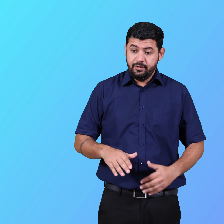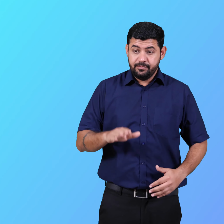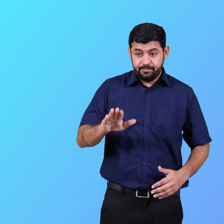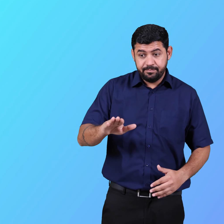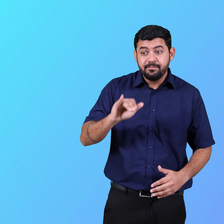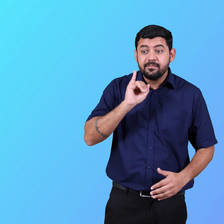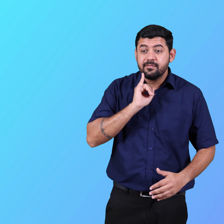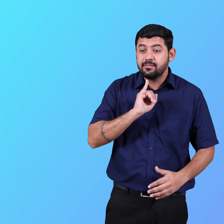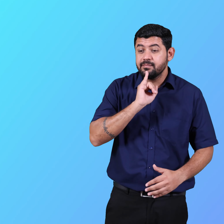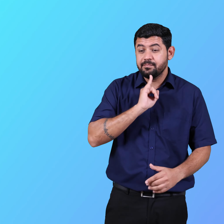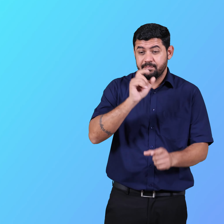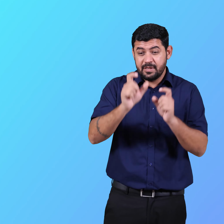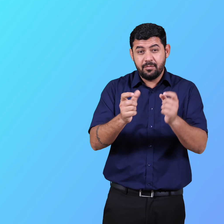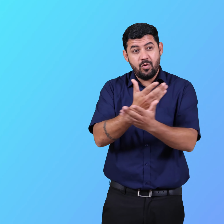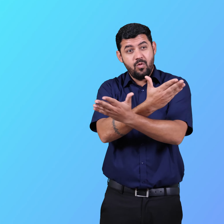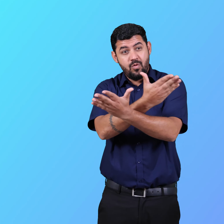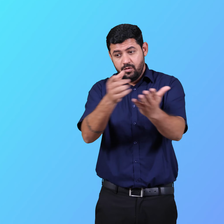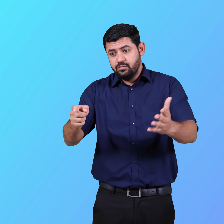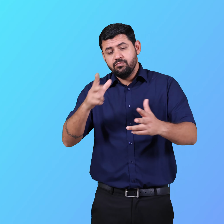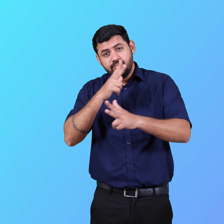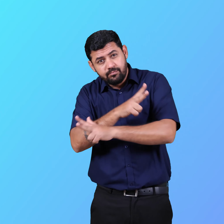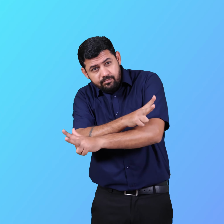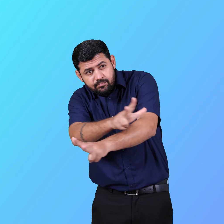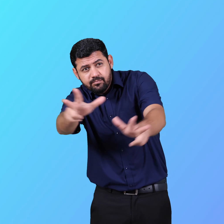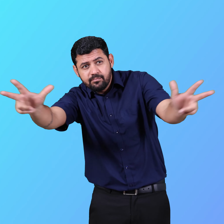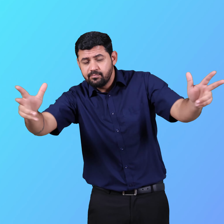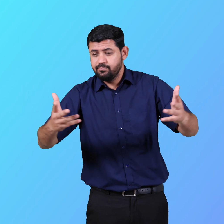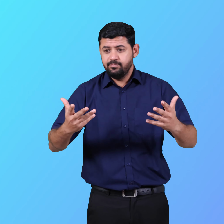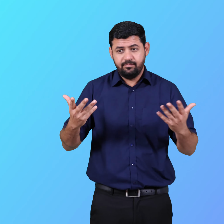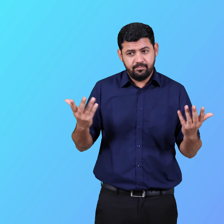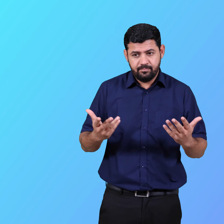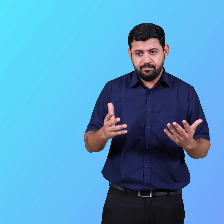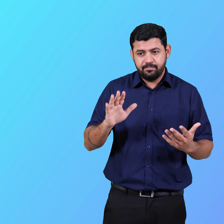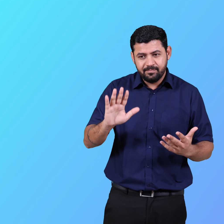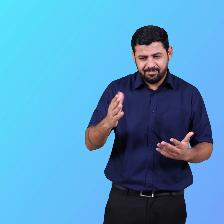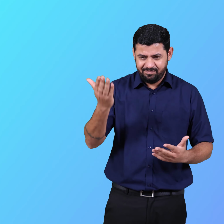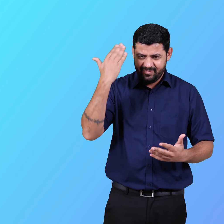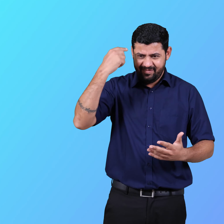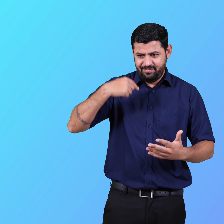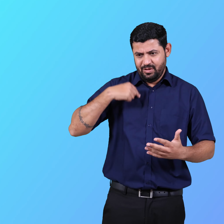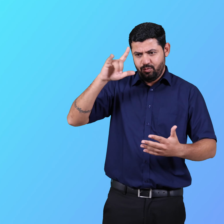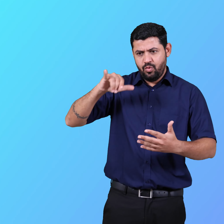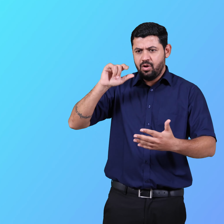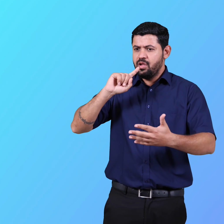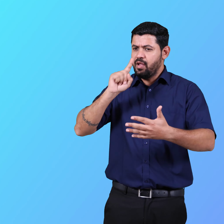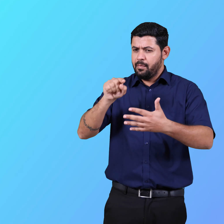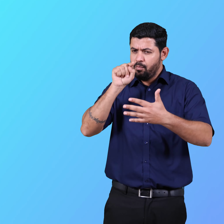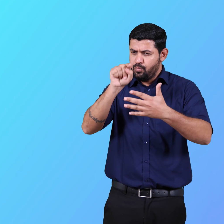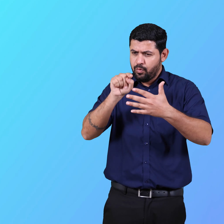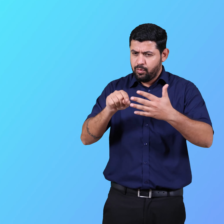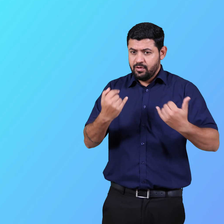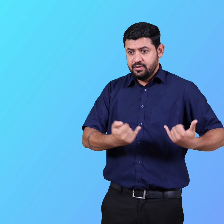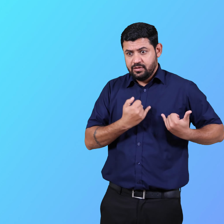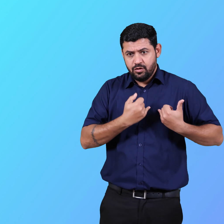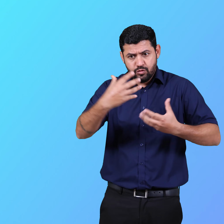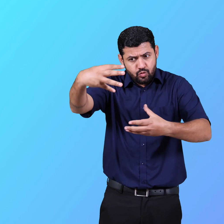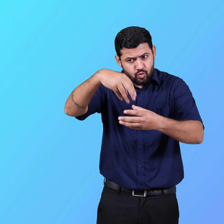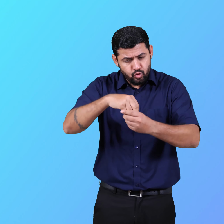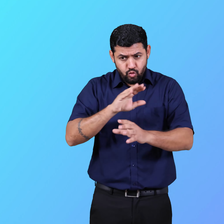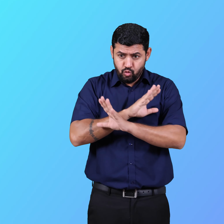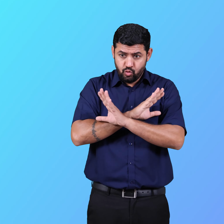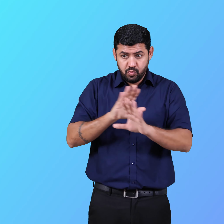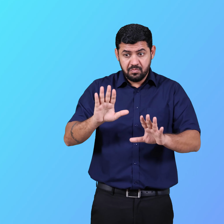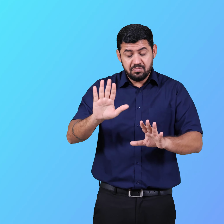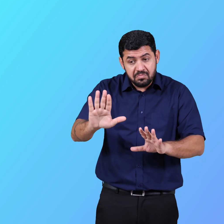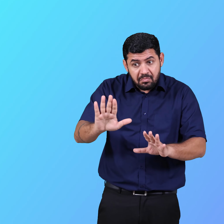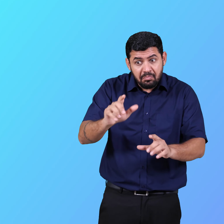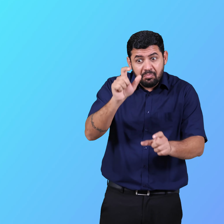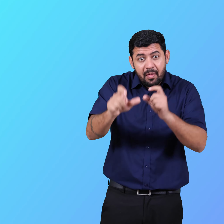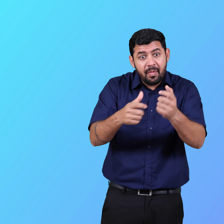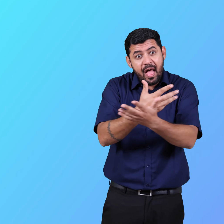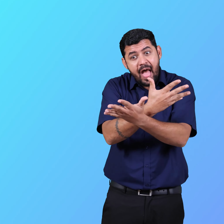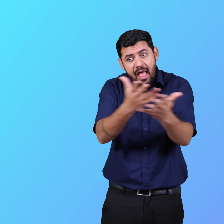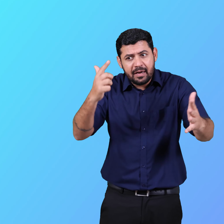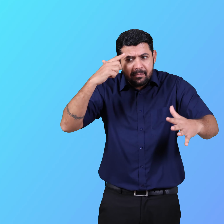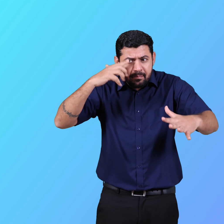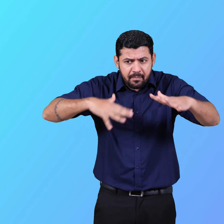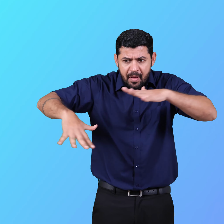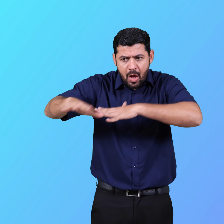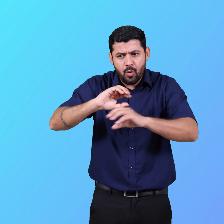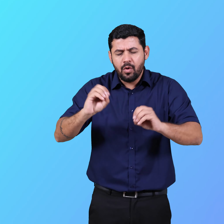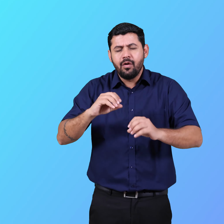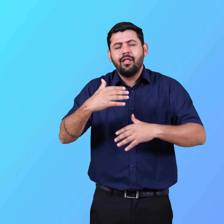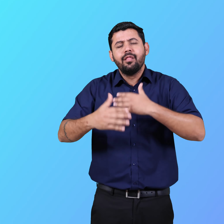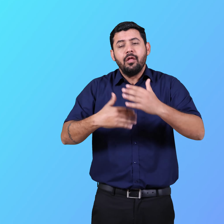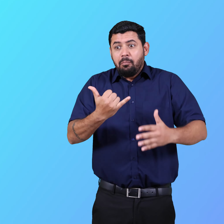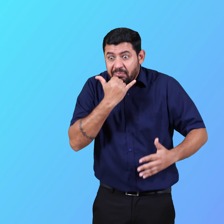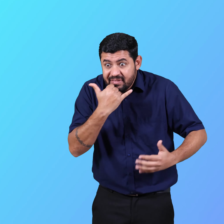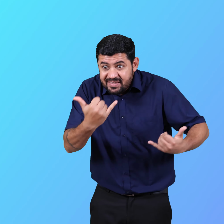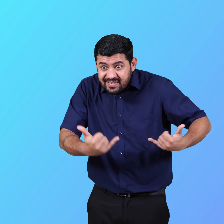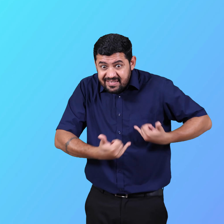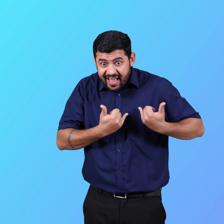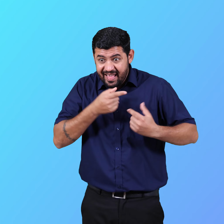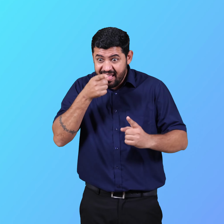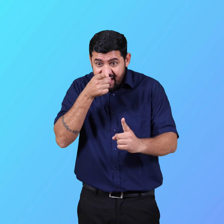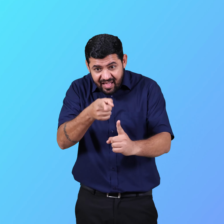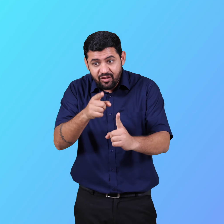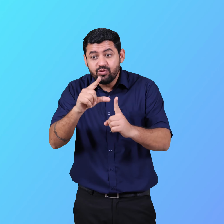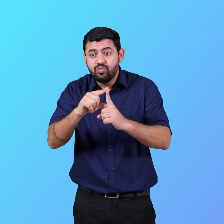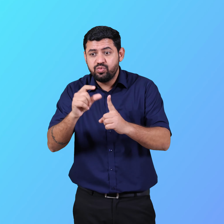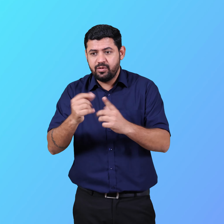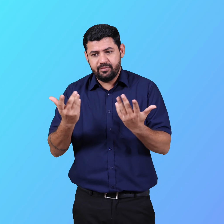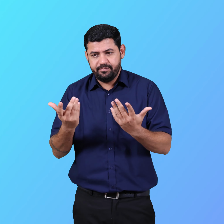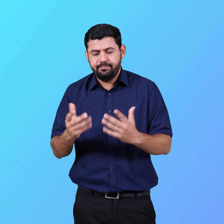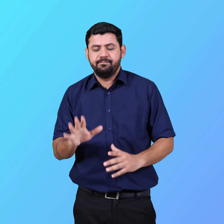“Tell the Israelites this: A person might sin without meaning to and do something that the LORD commanded should not be done. For example: